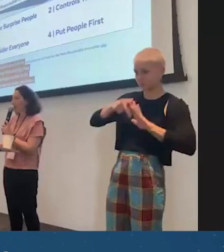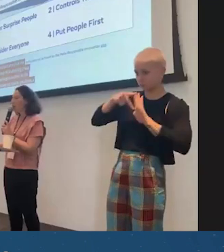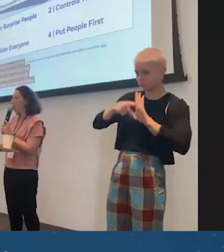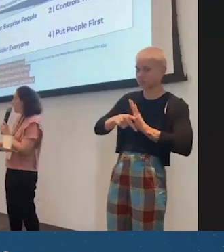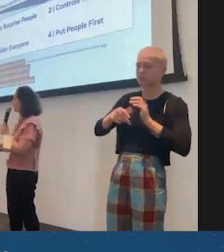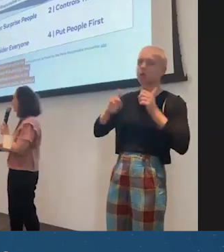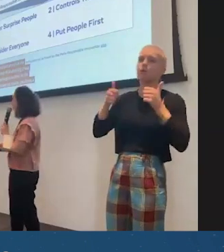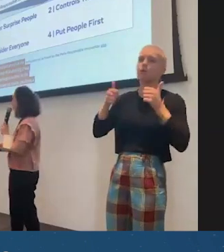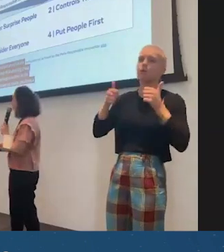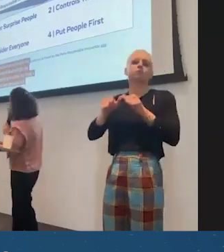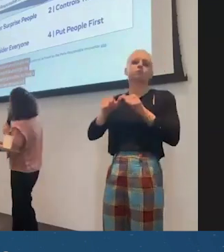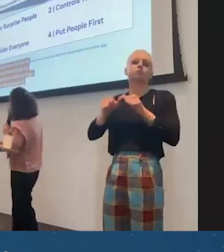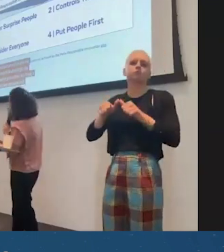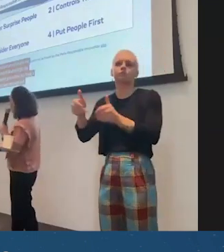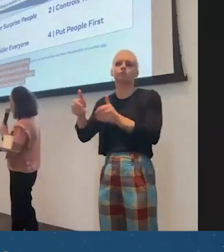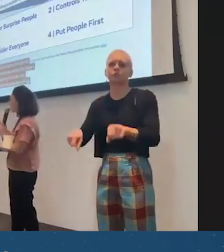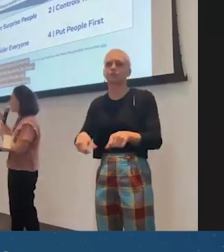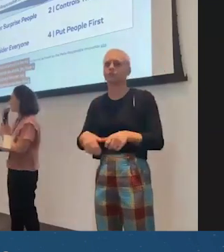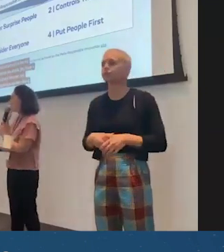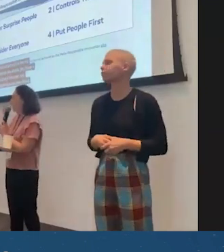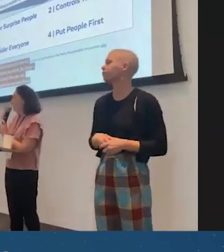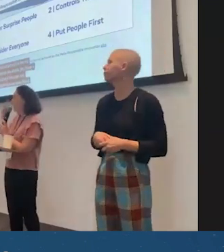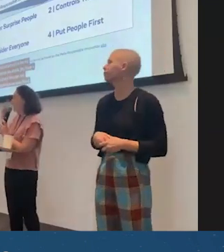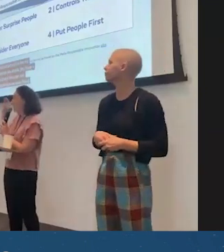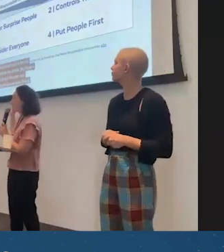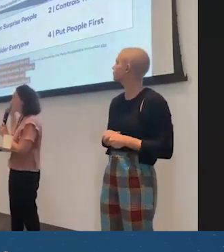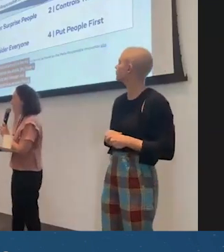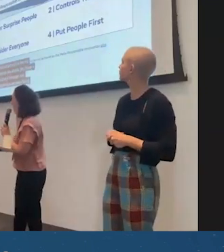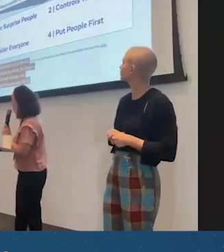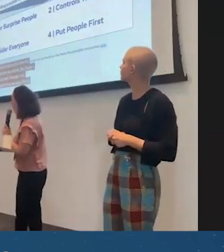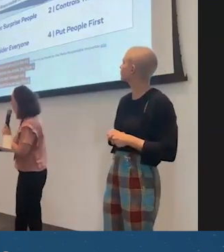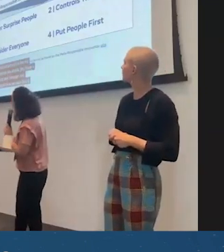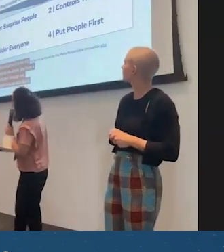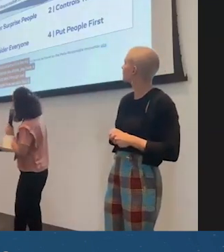And one that I wanted to zoom in on a little bit and then show a little bit more on